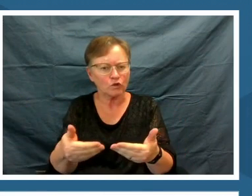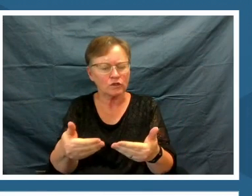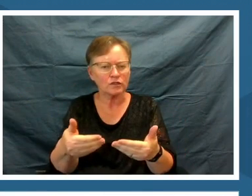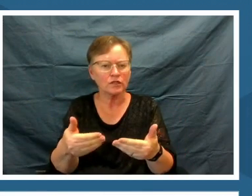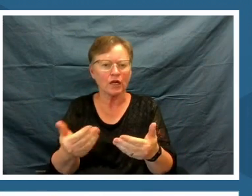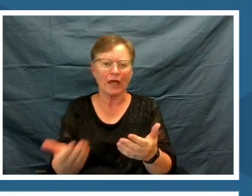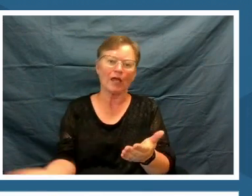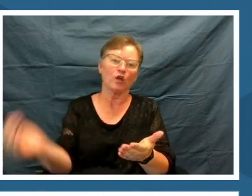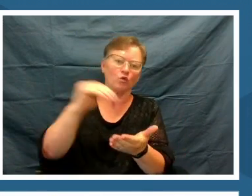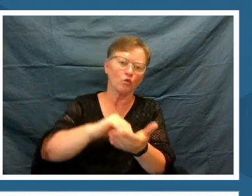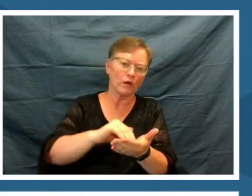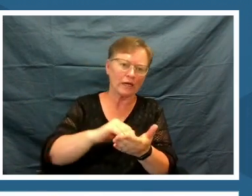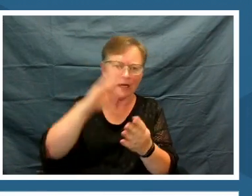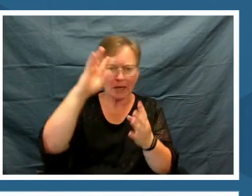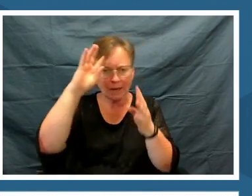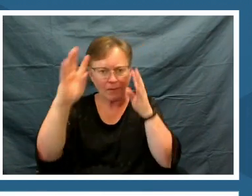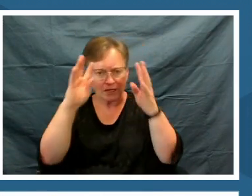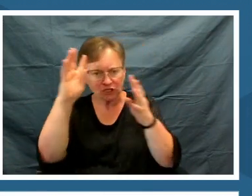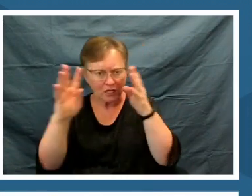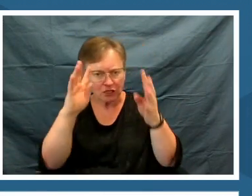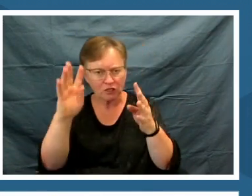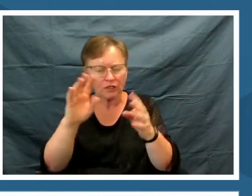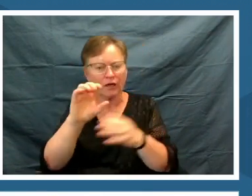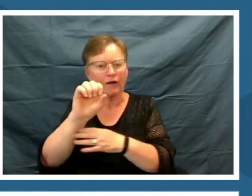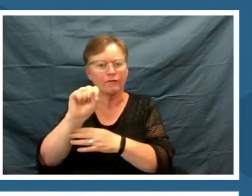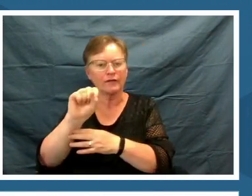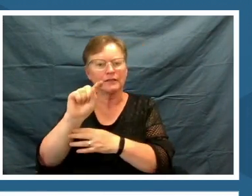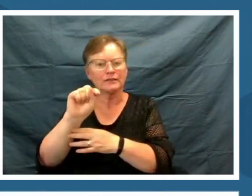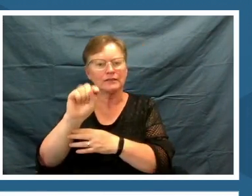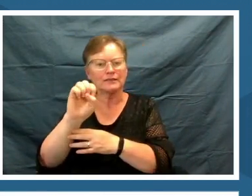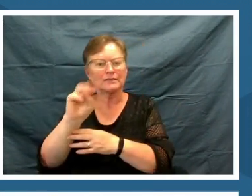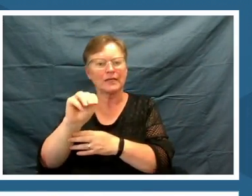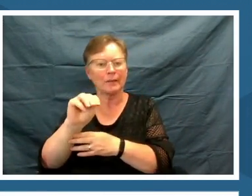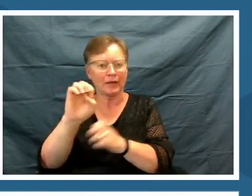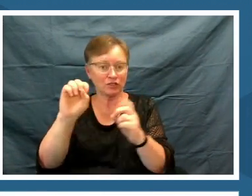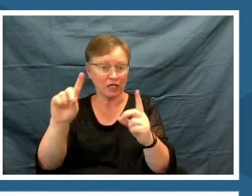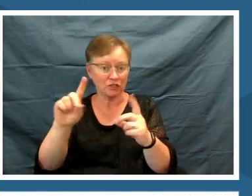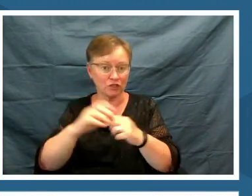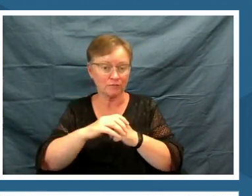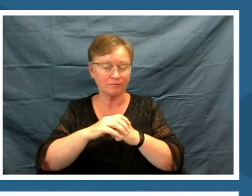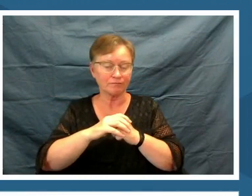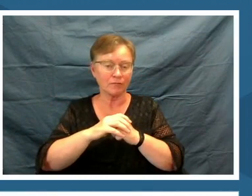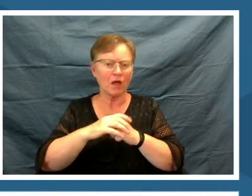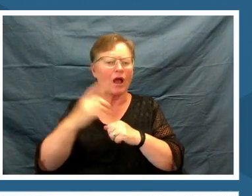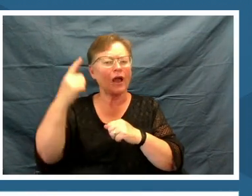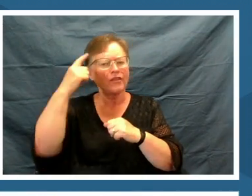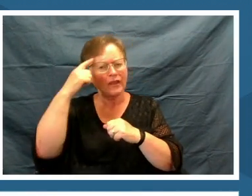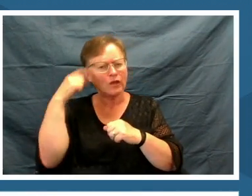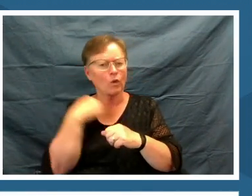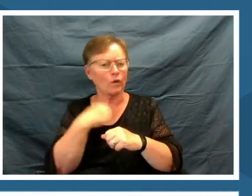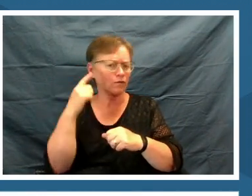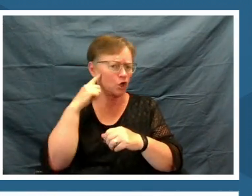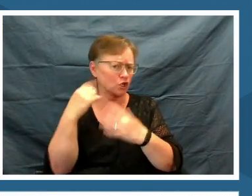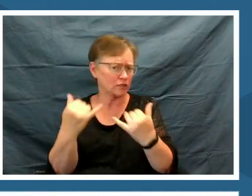education um i think what we heard today and trying to kind of summarize with all the